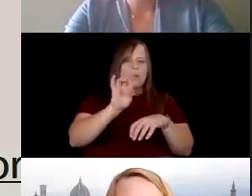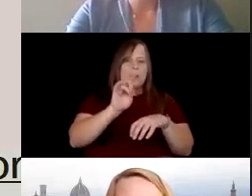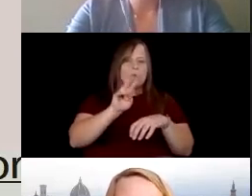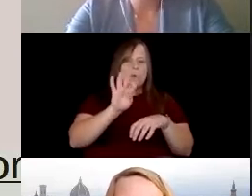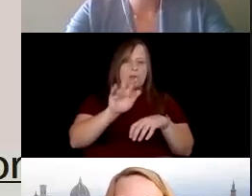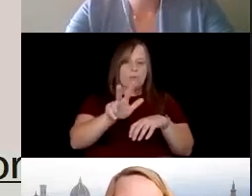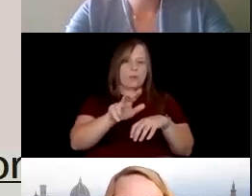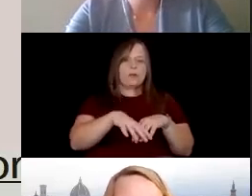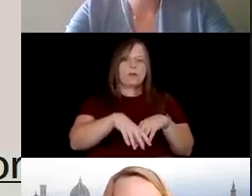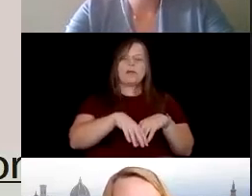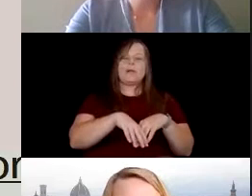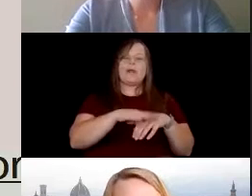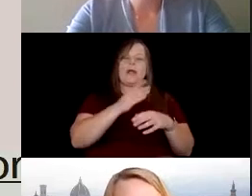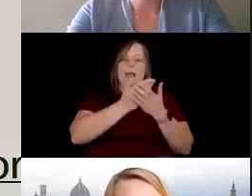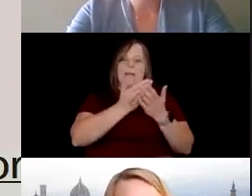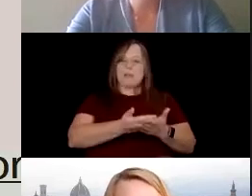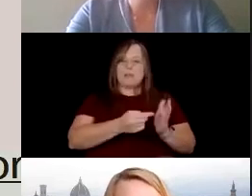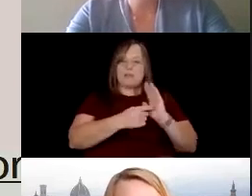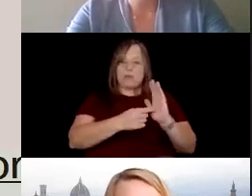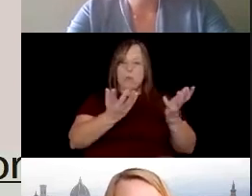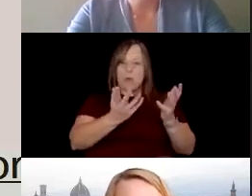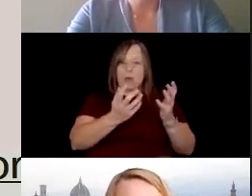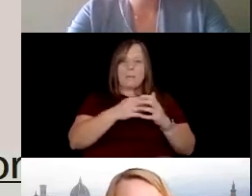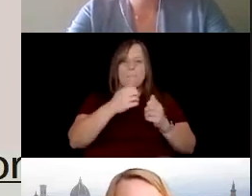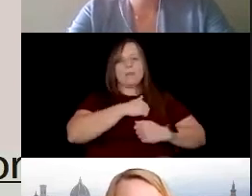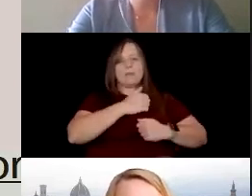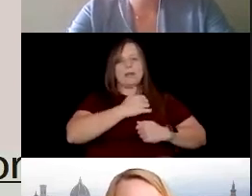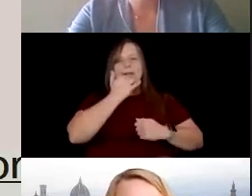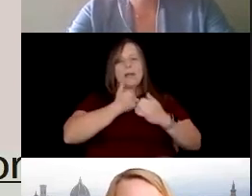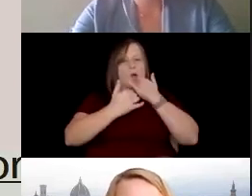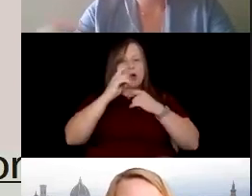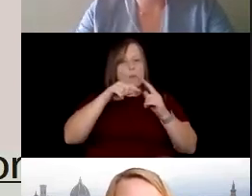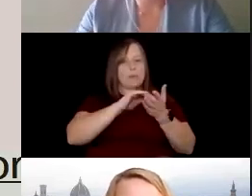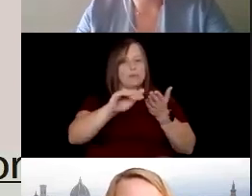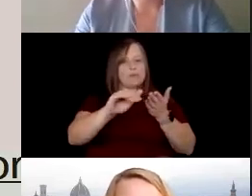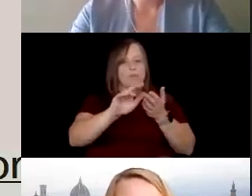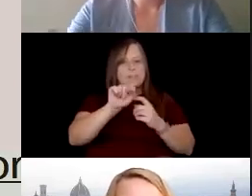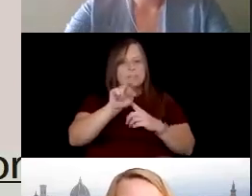And the evidence that you need to show is that the military made an error when they discharged you with the status that they gave you.